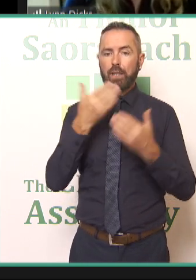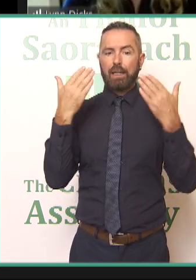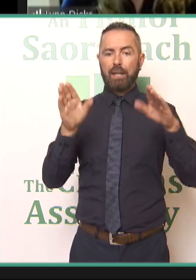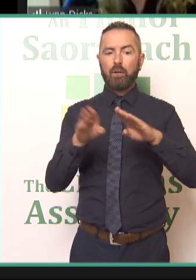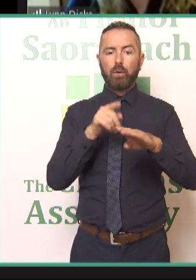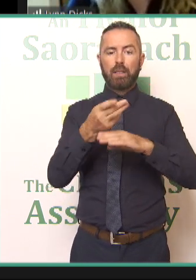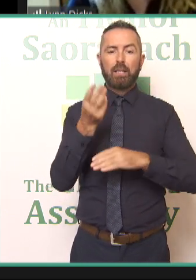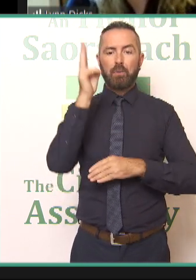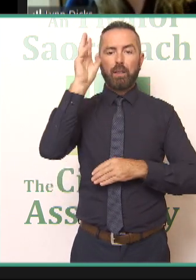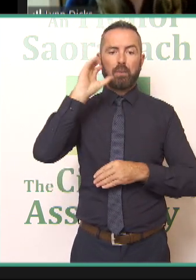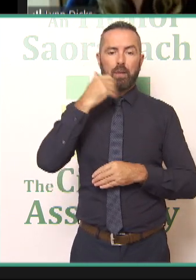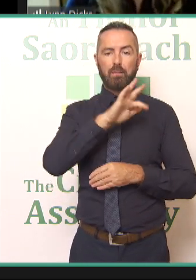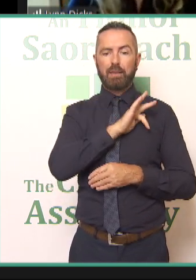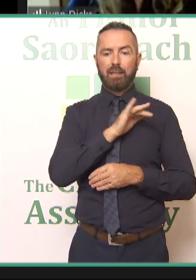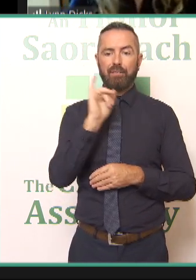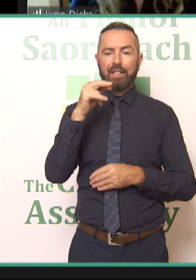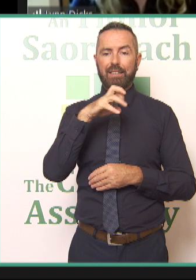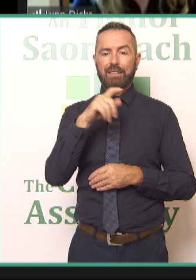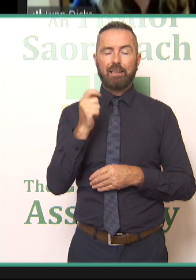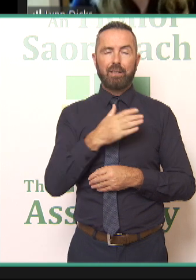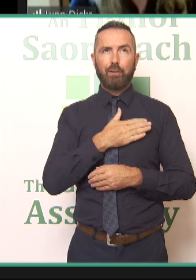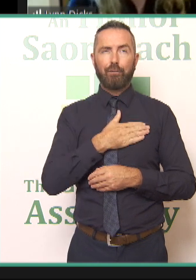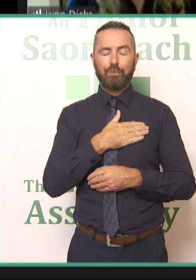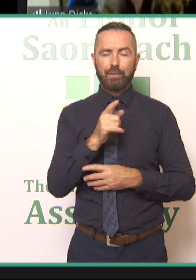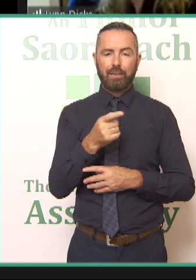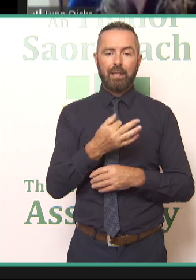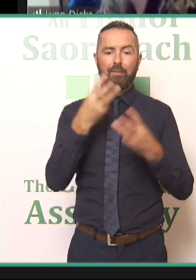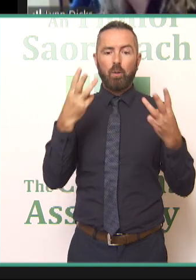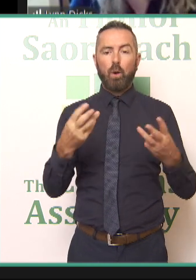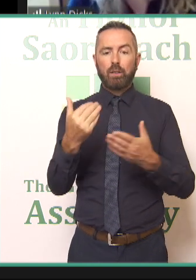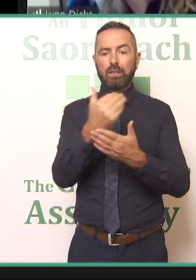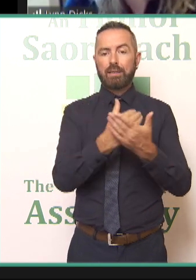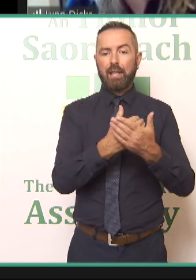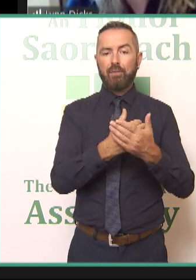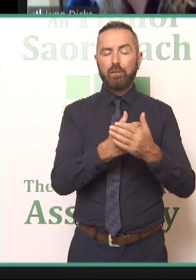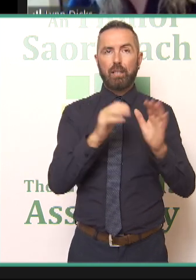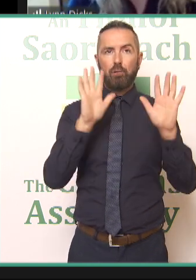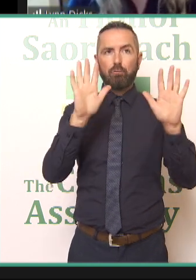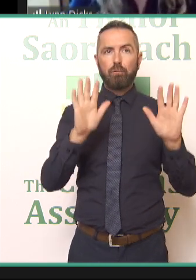I'm an entomologist um if we want to save the incredible biodiversity we have on the planet